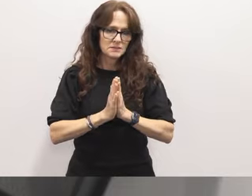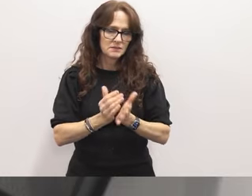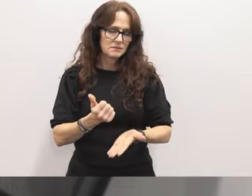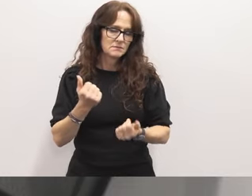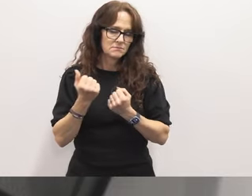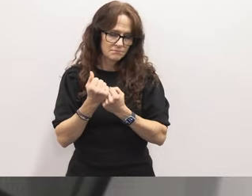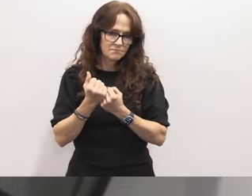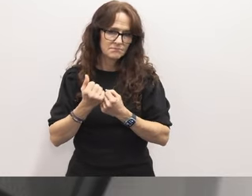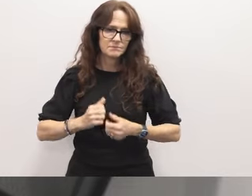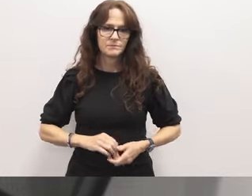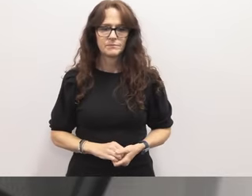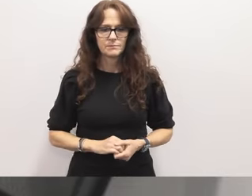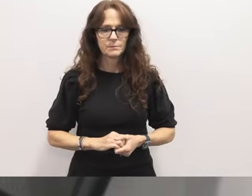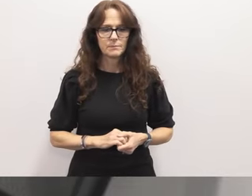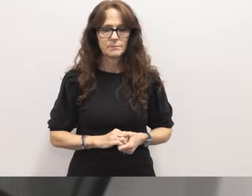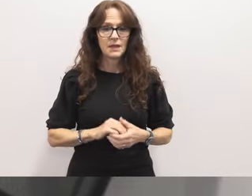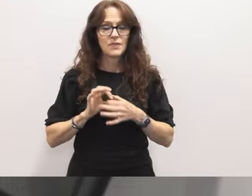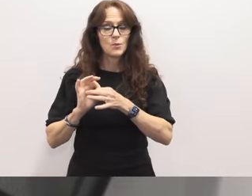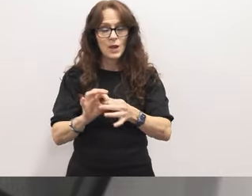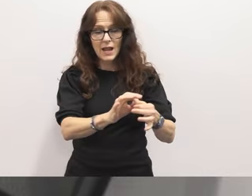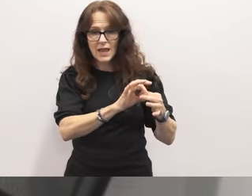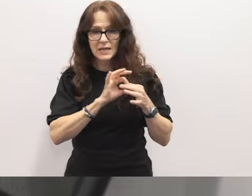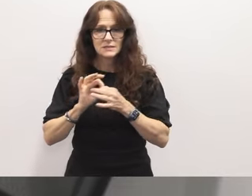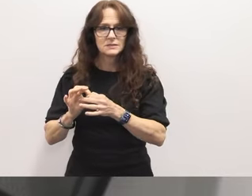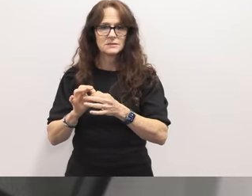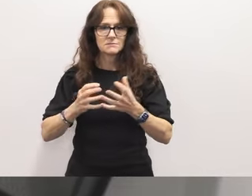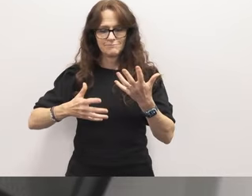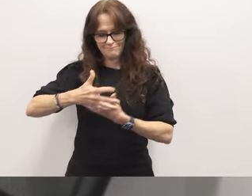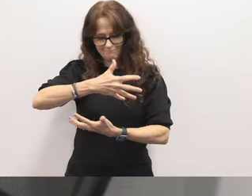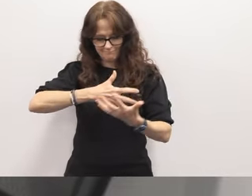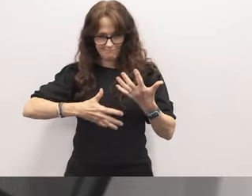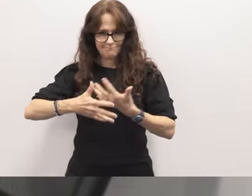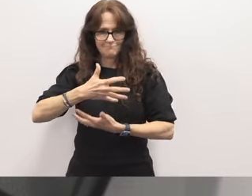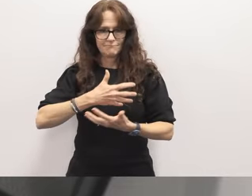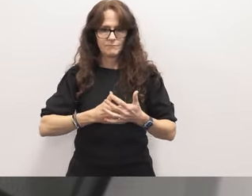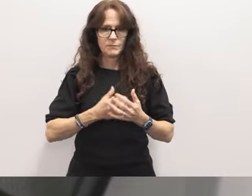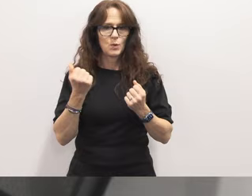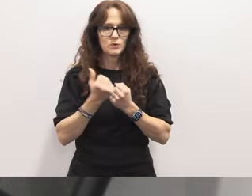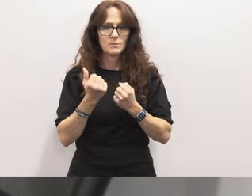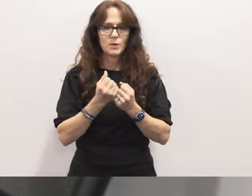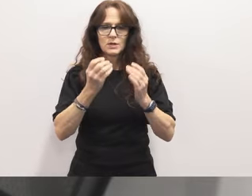By having these relationships and collaborations, we're all supporting our students.